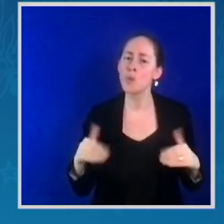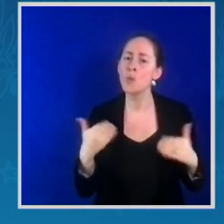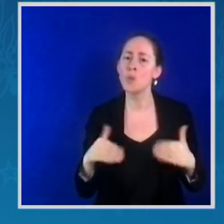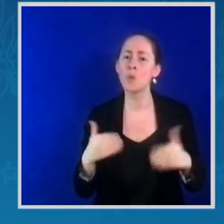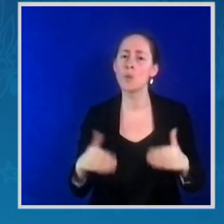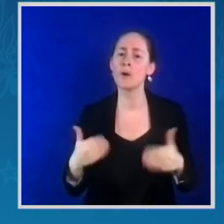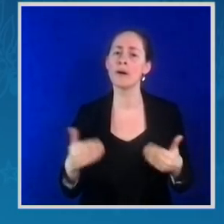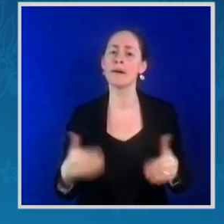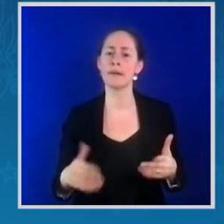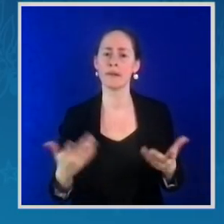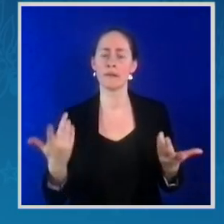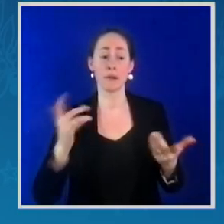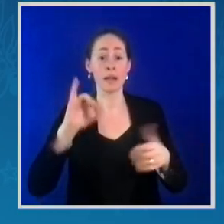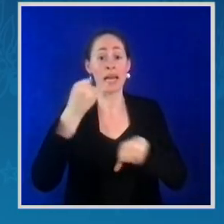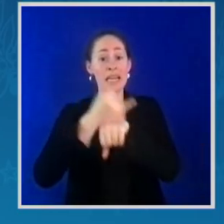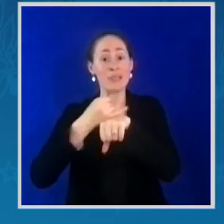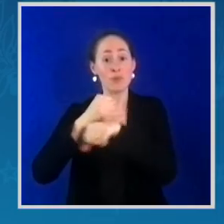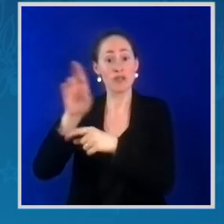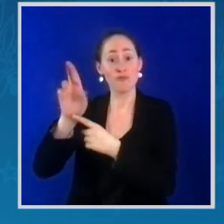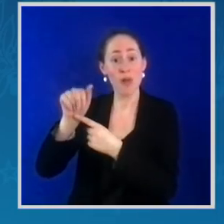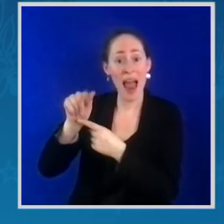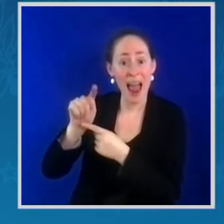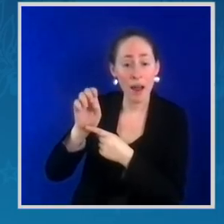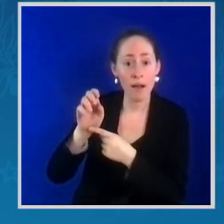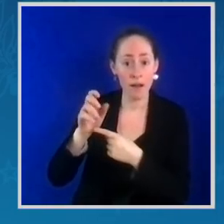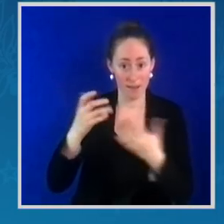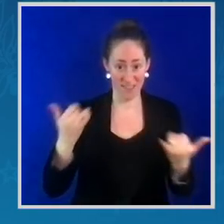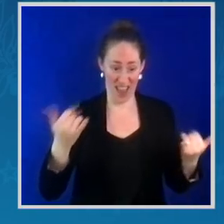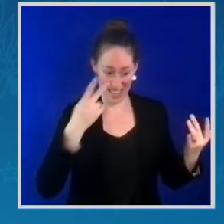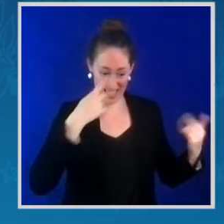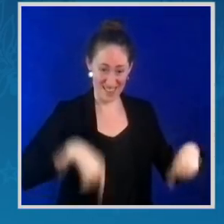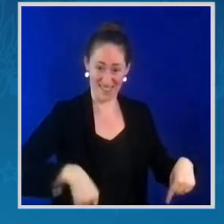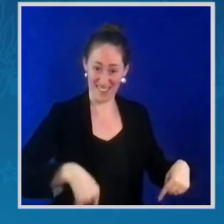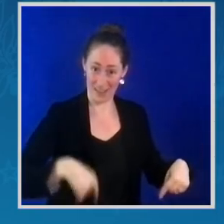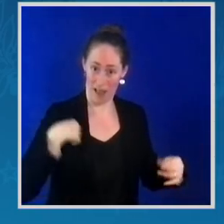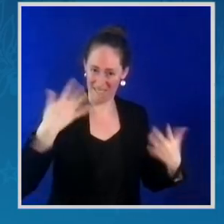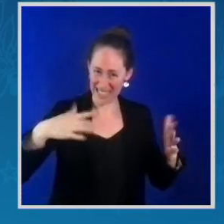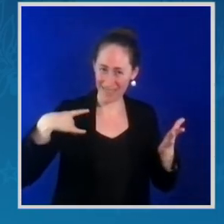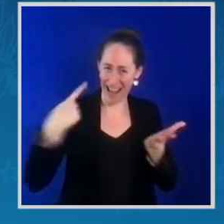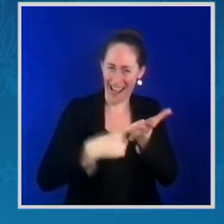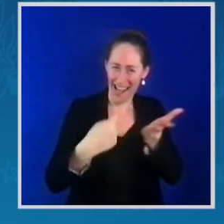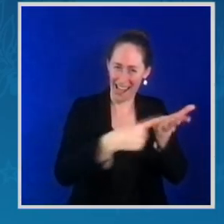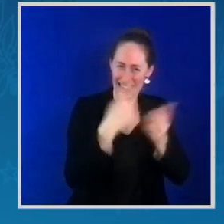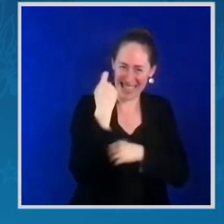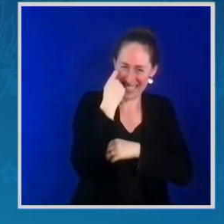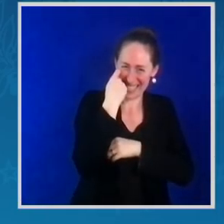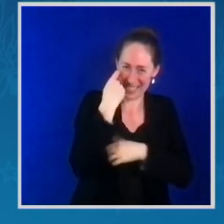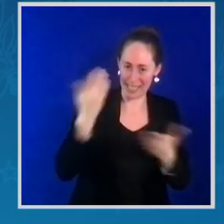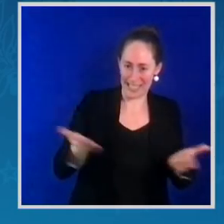Here we talked just in this room with women entrepreneurs about a very similar issue